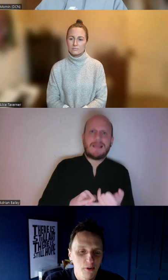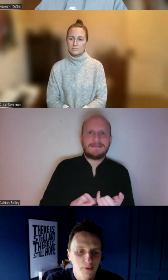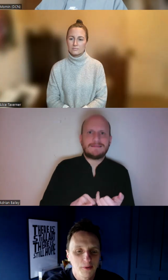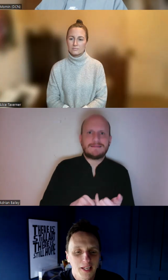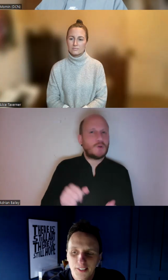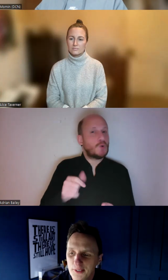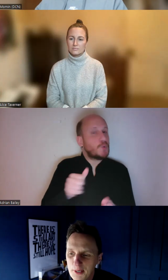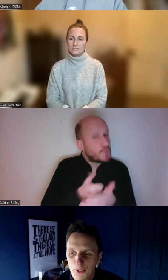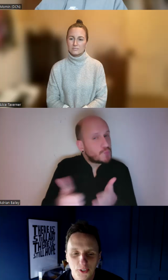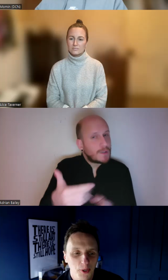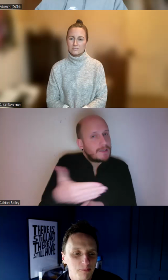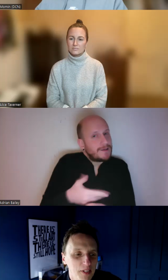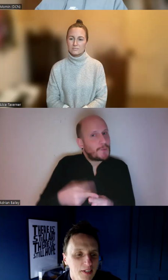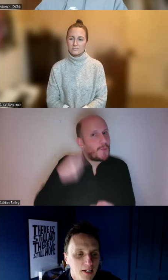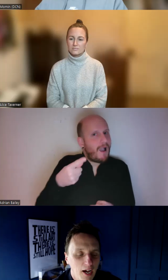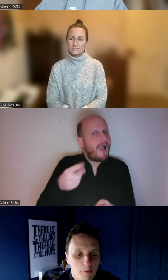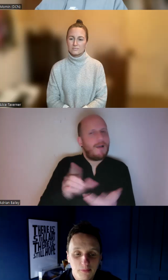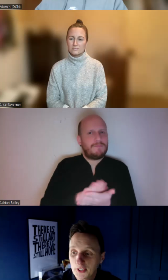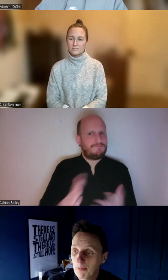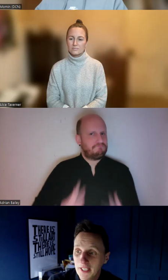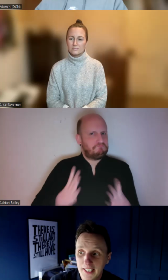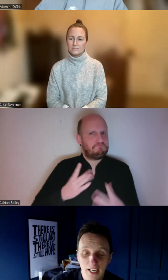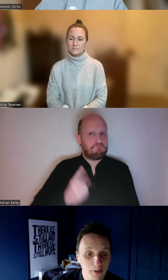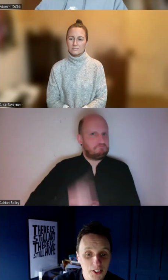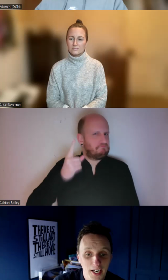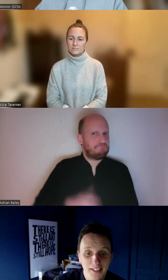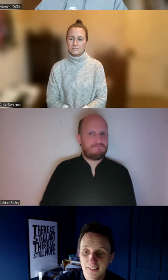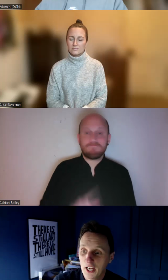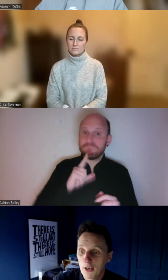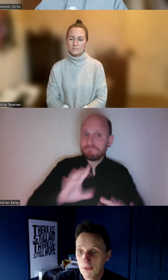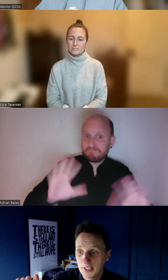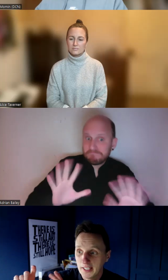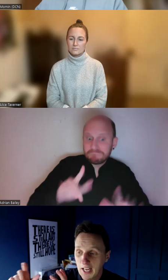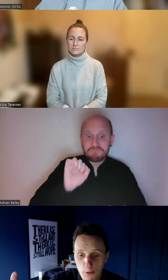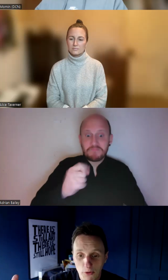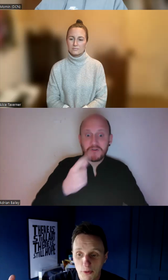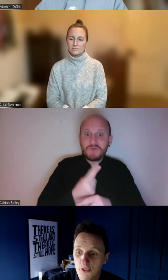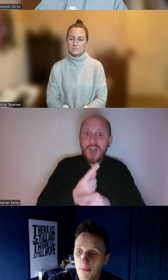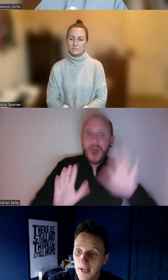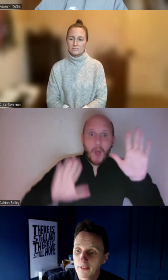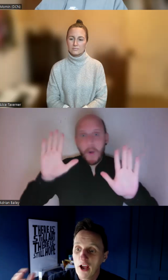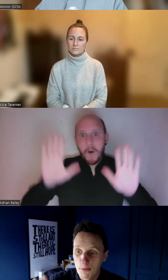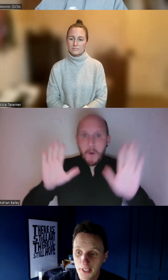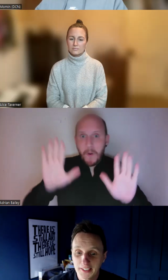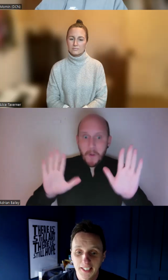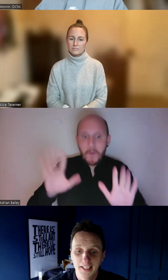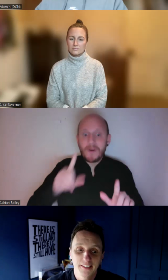Hopefully, you'll get to see that much sooner. Please say hello in the chat. If you select everyone from the dropdown, everybody can see it.